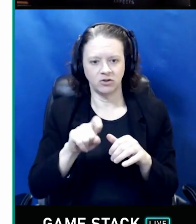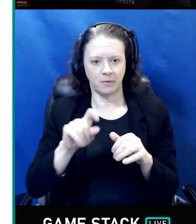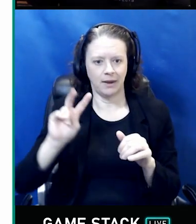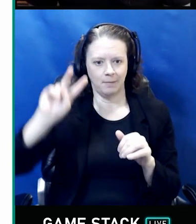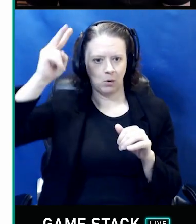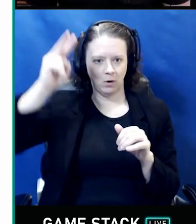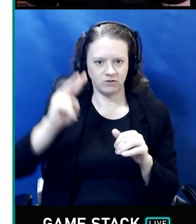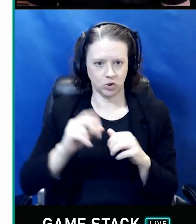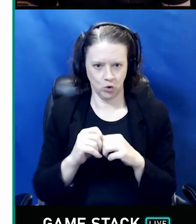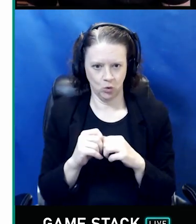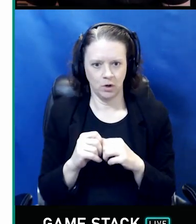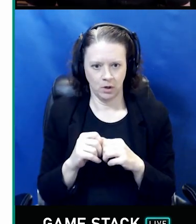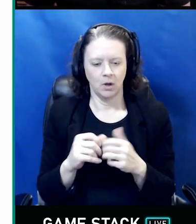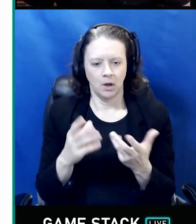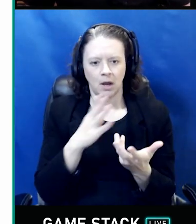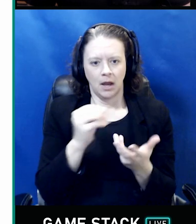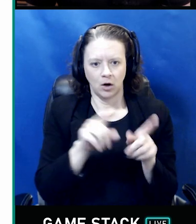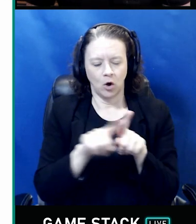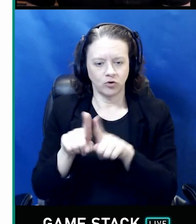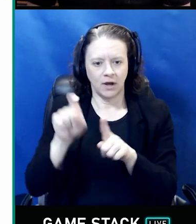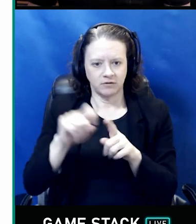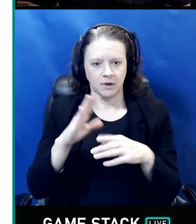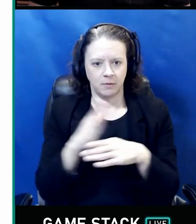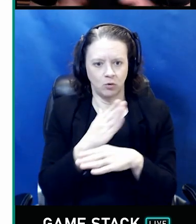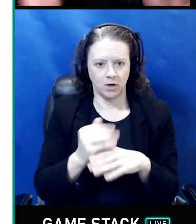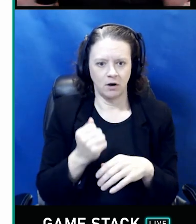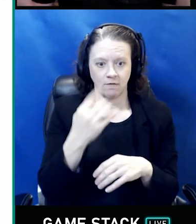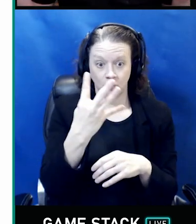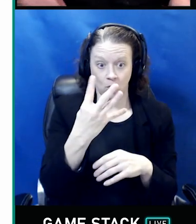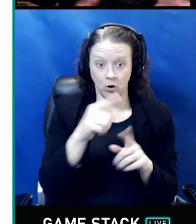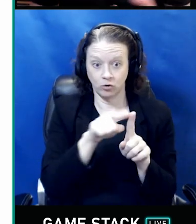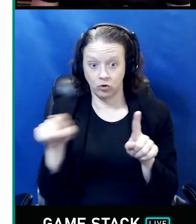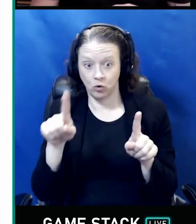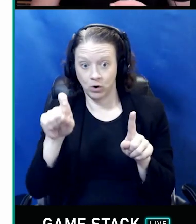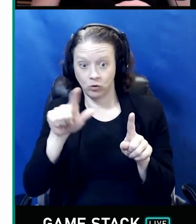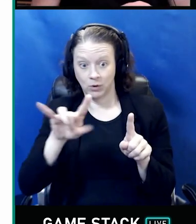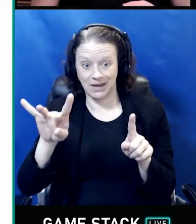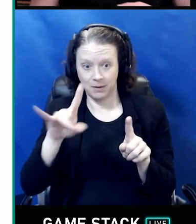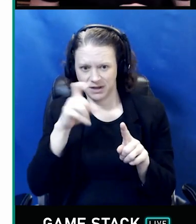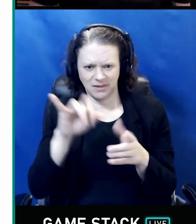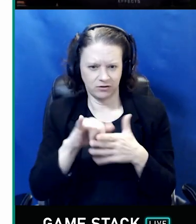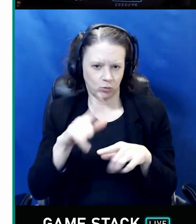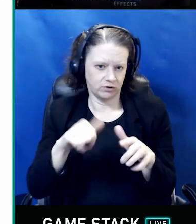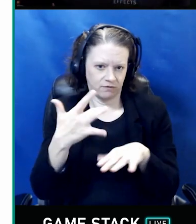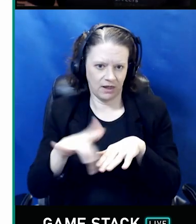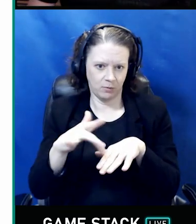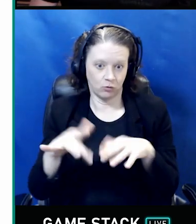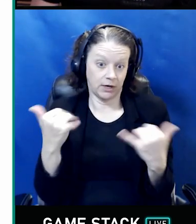it's not too surprising, and it has to be between 4 and 128 because that's just what's available at this point.